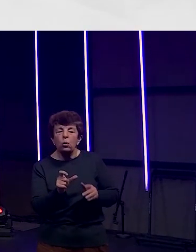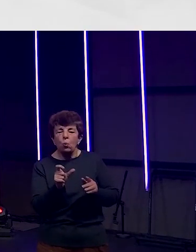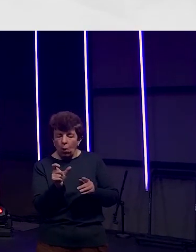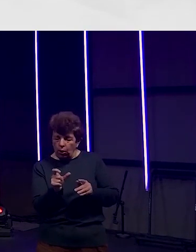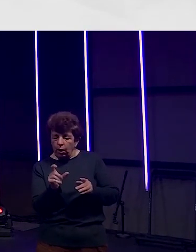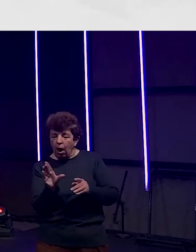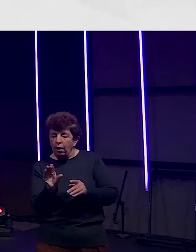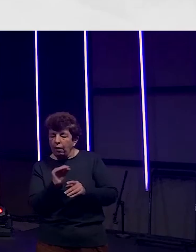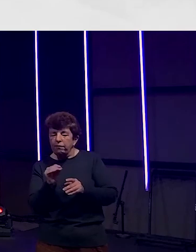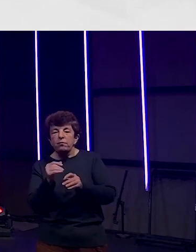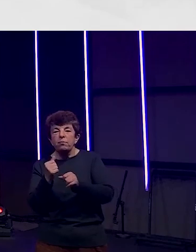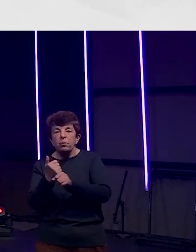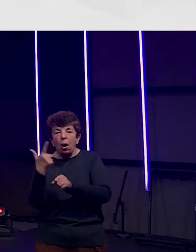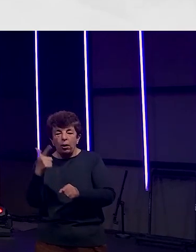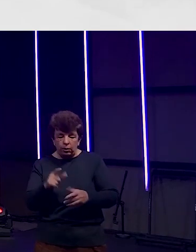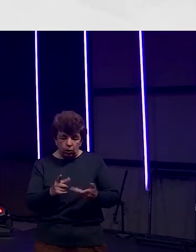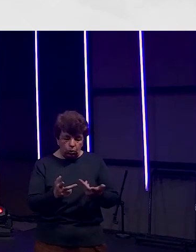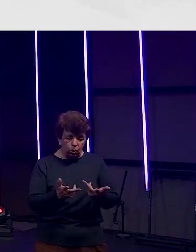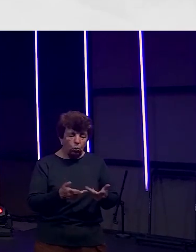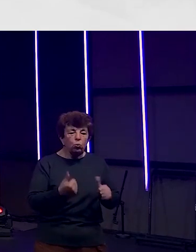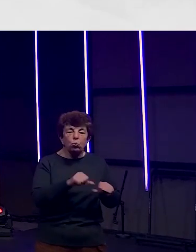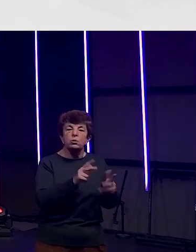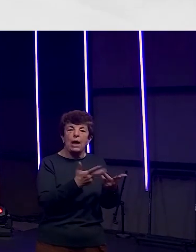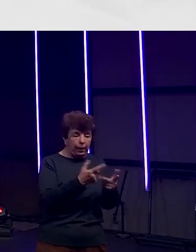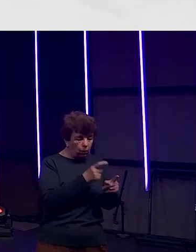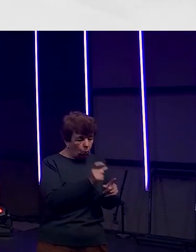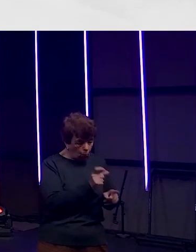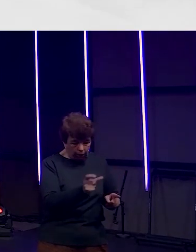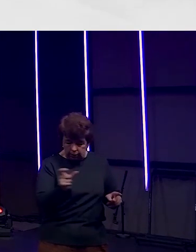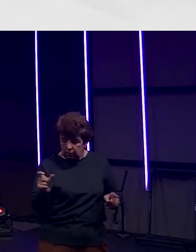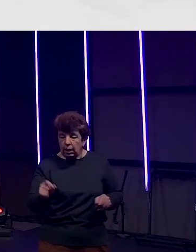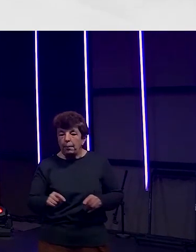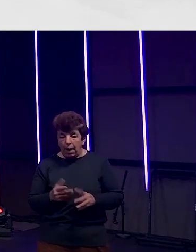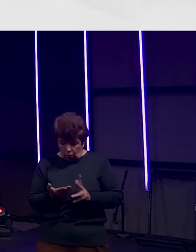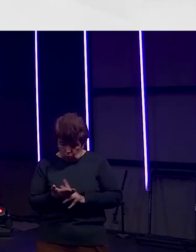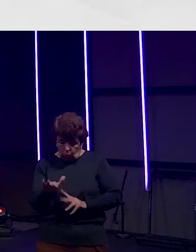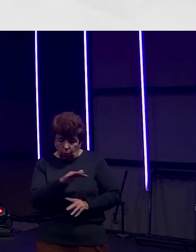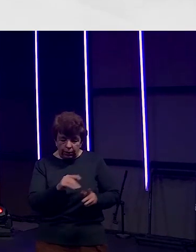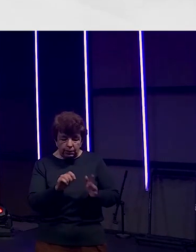it uses other terms but spread out throughout this Psalm. So some of the terms